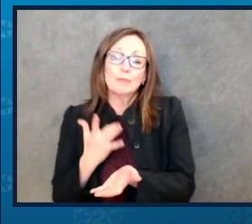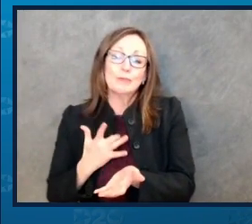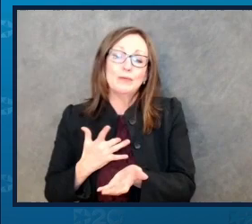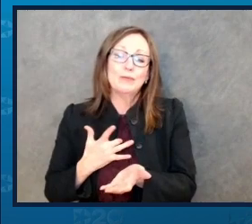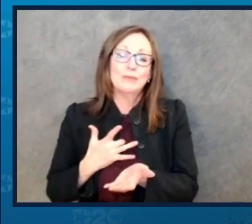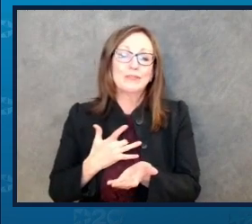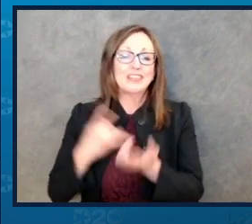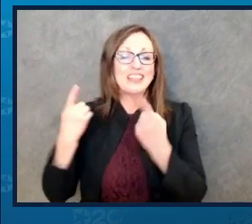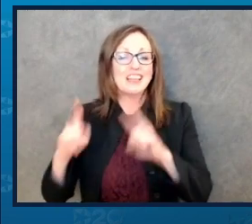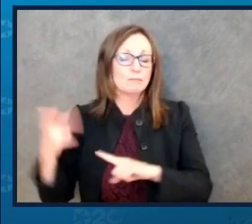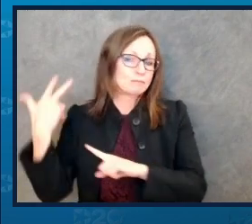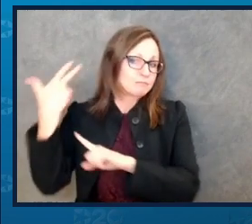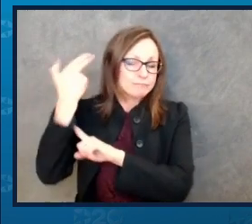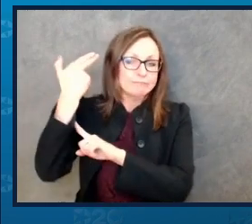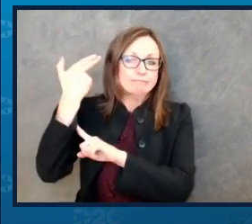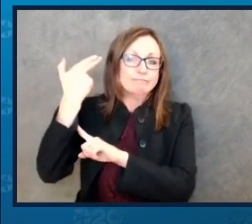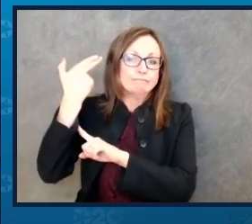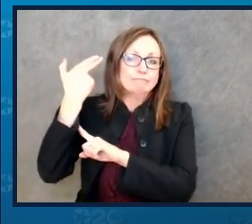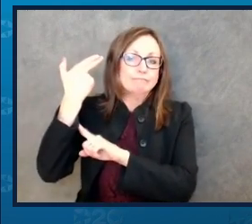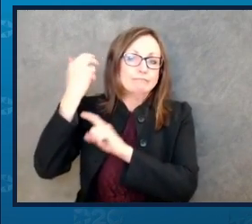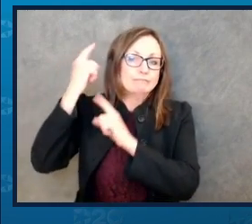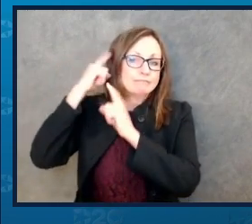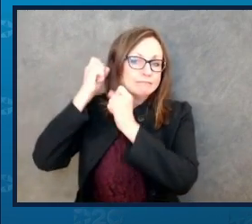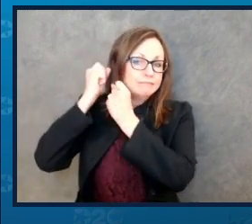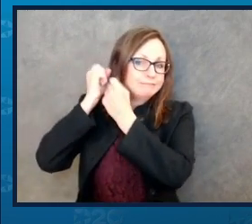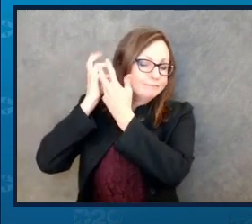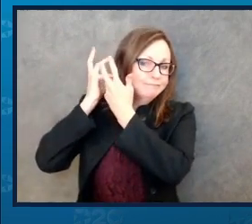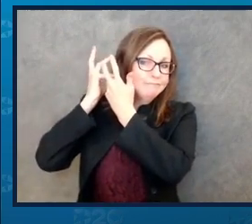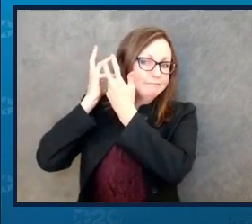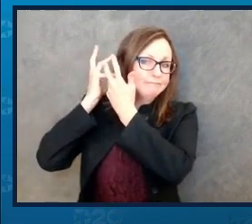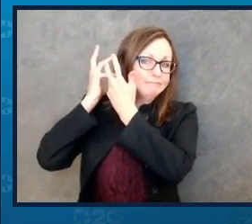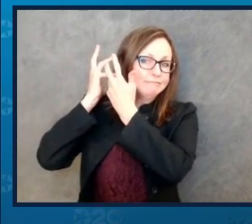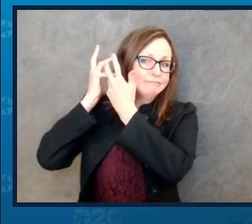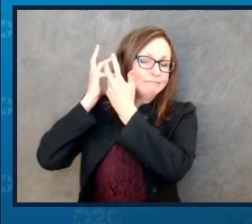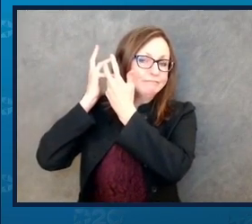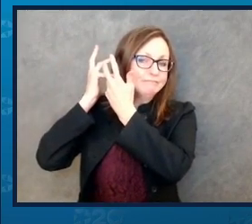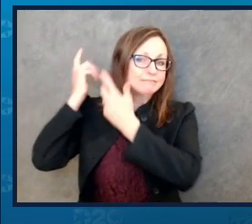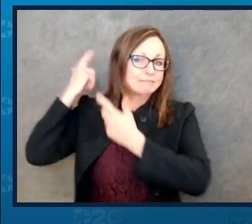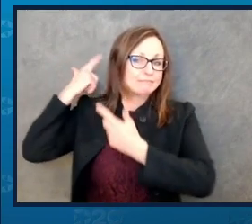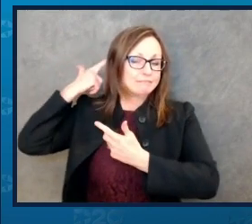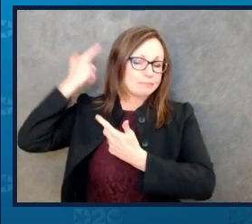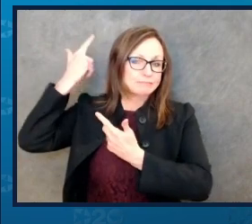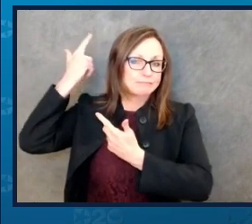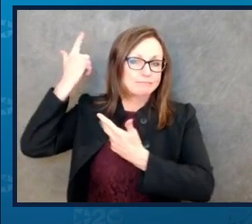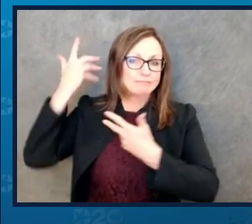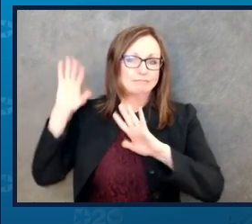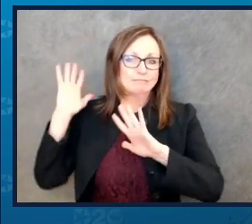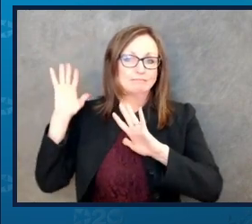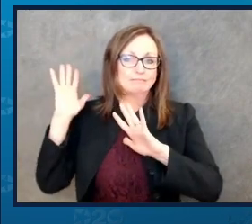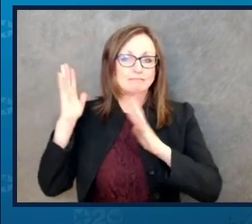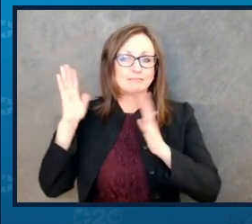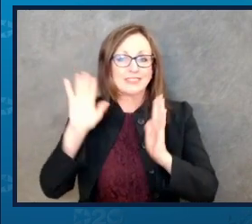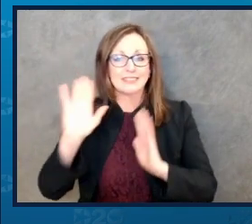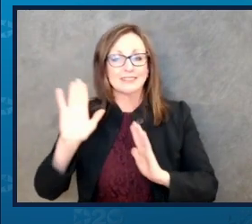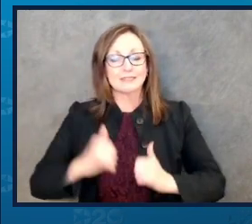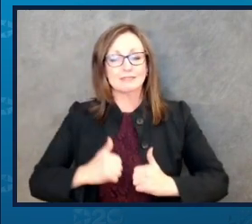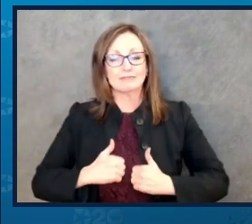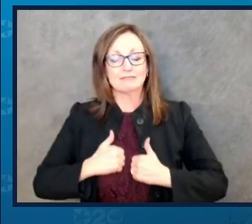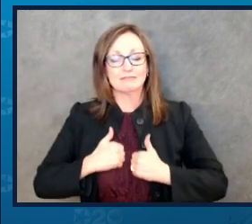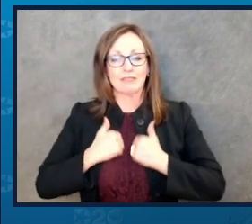SHATTERING HIS SKULL.